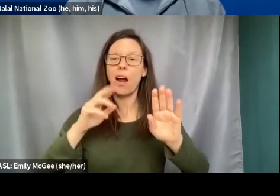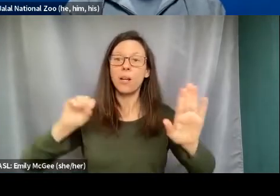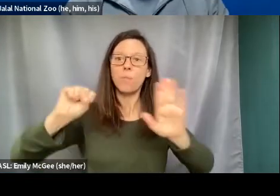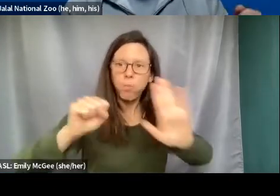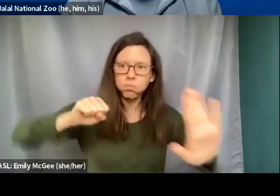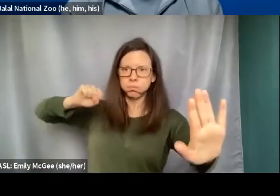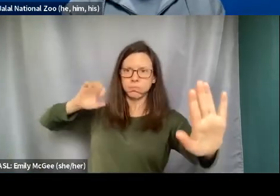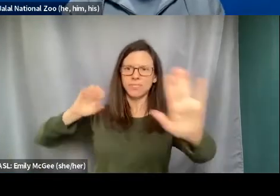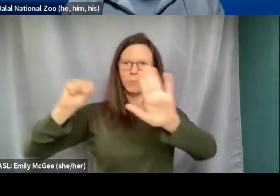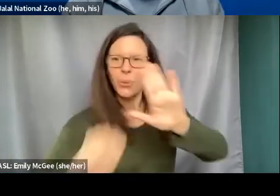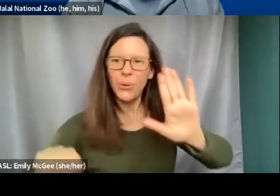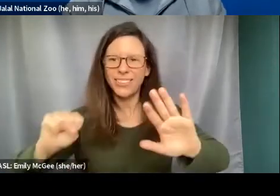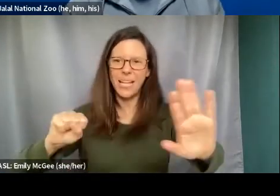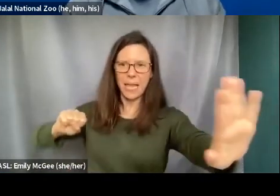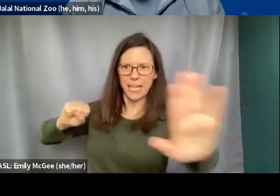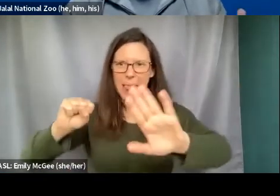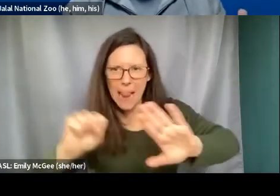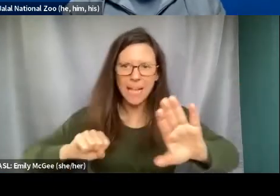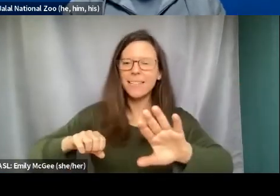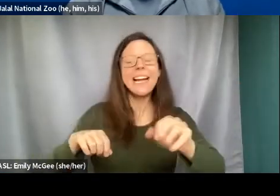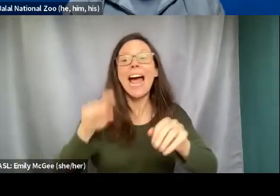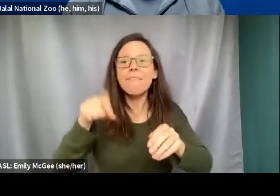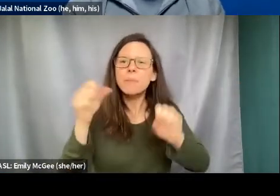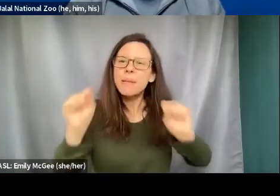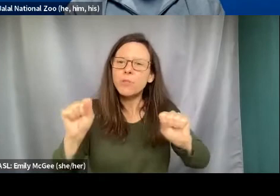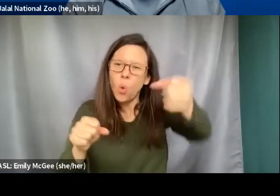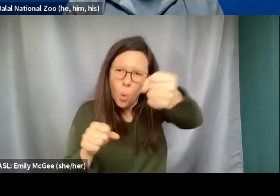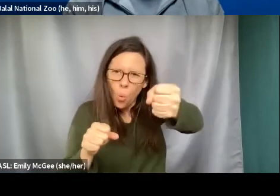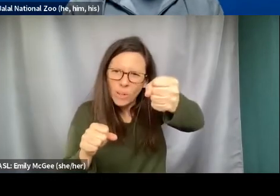work so you need to have an opposing force that can be pulling against it you know to kind of keep